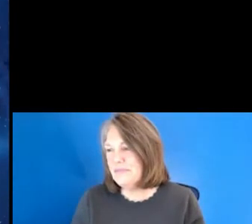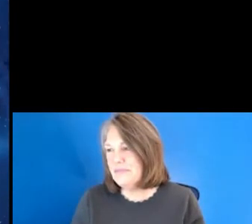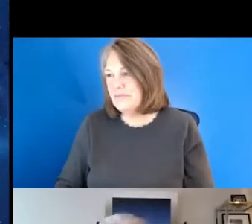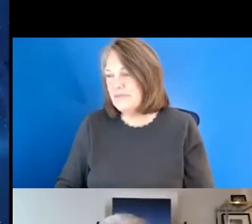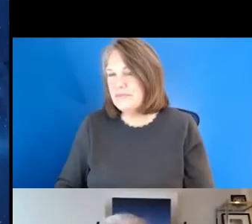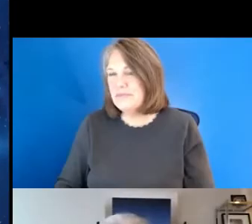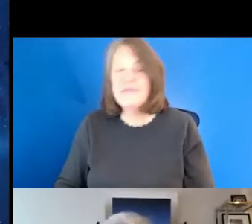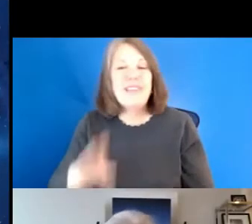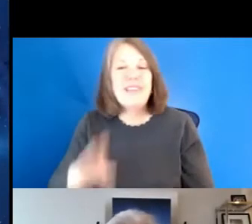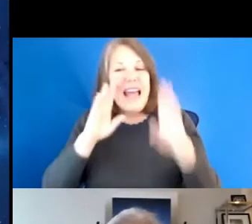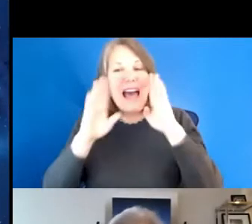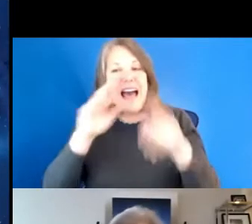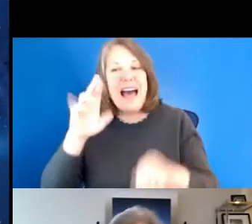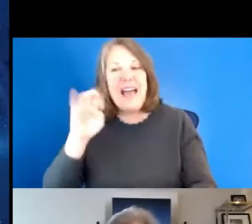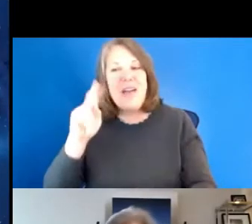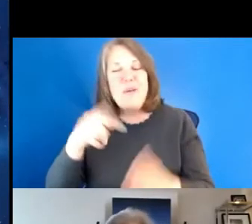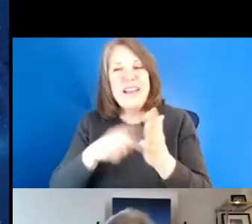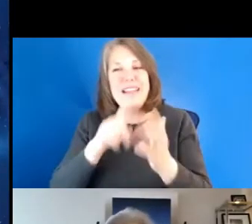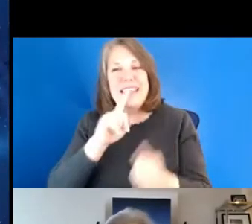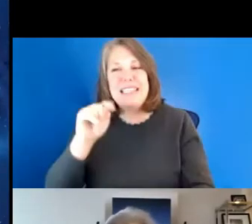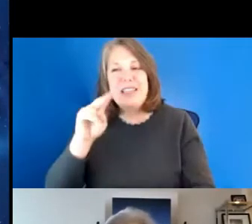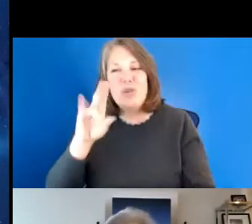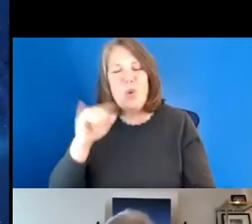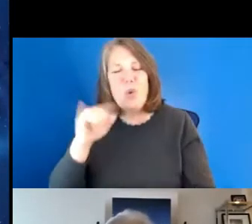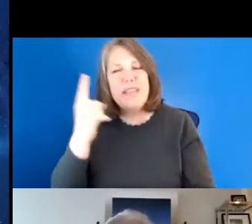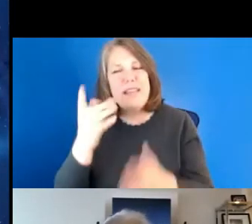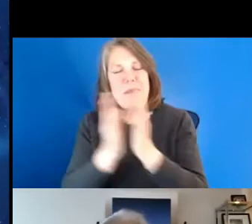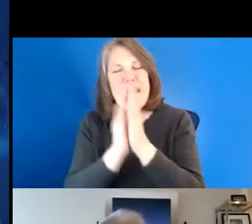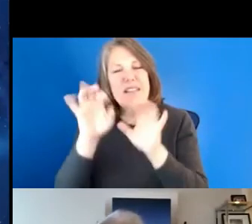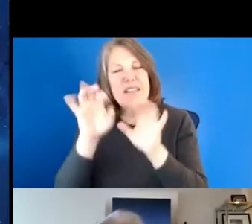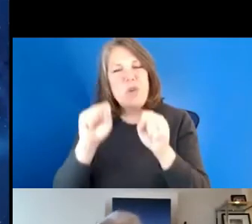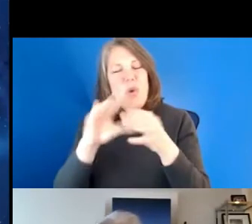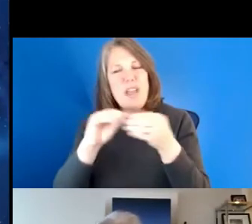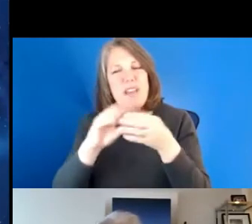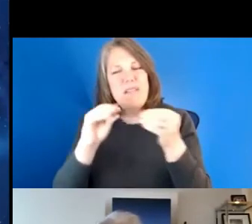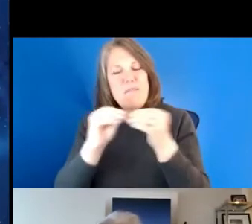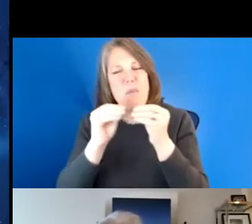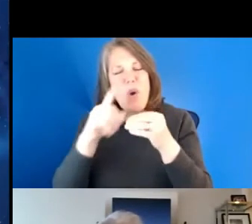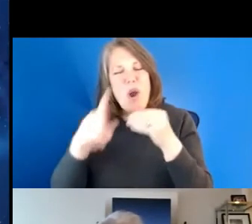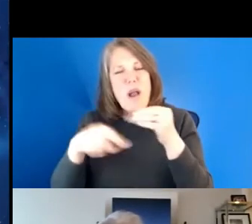Someone has asked if you could 17:07:46 talk a little bit more about the